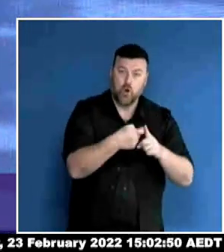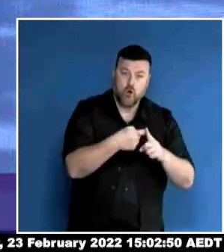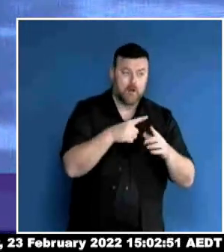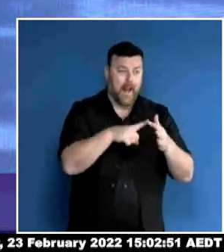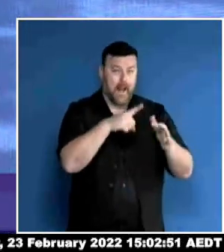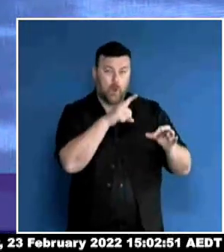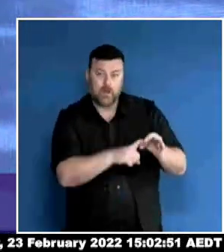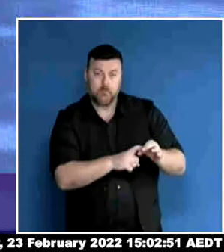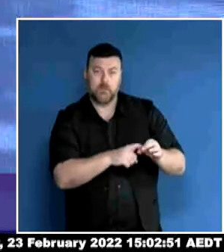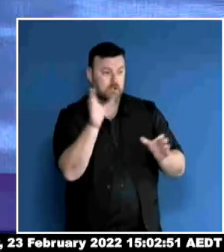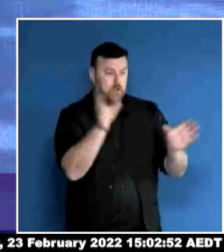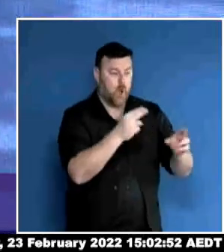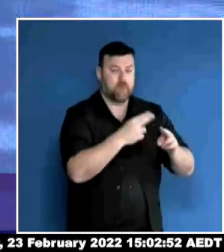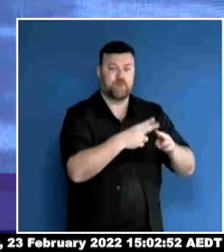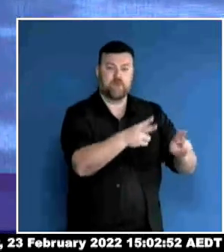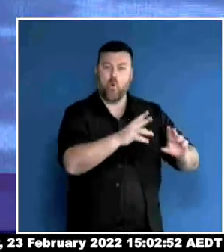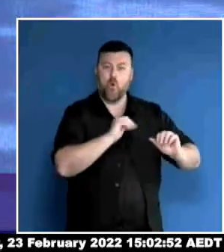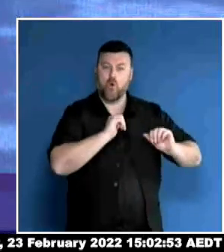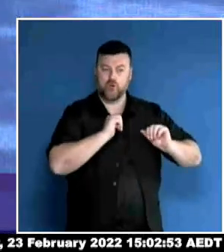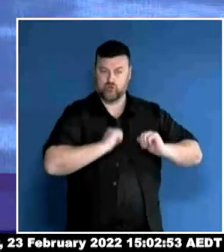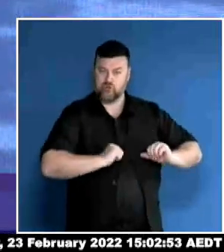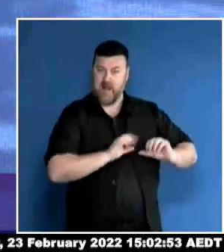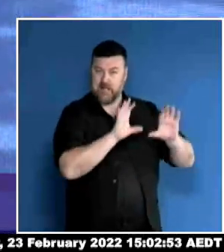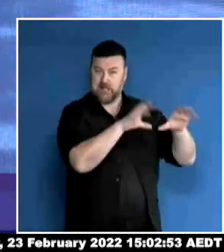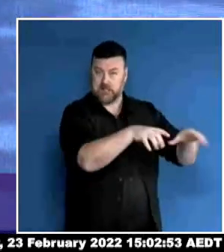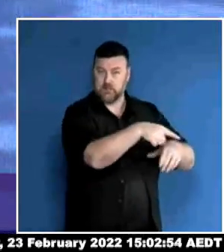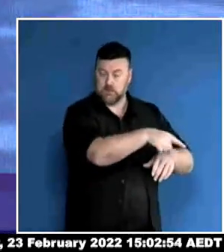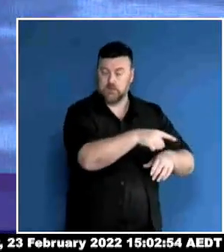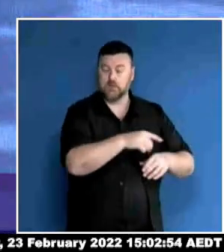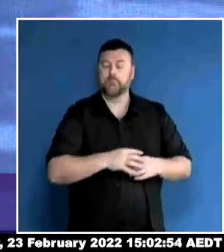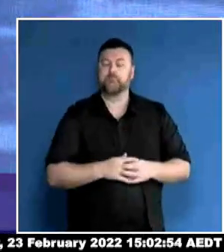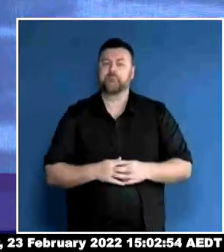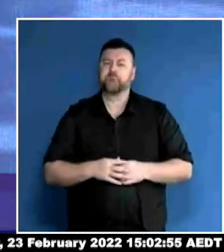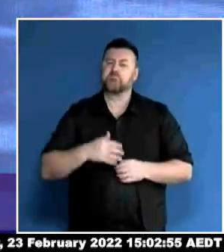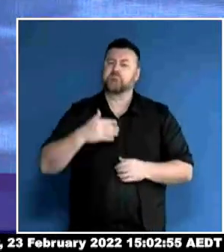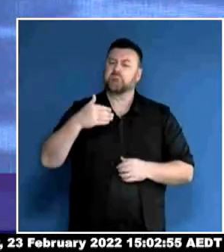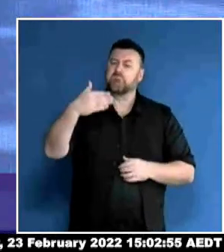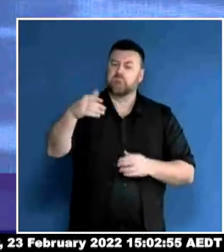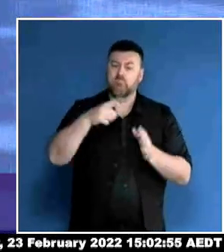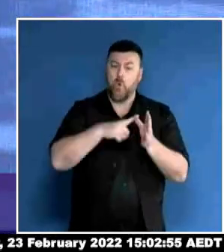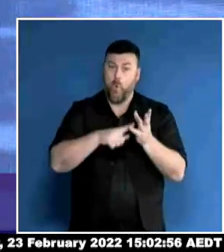In August 2019, your Centrelink payments were cut off because of your earnings.